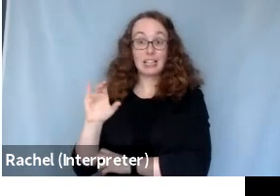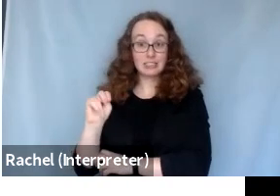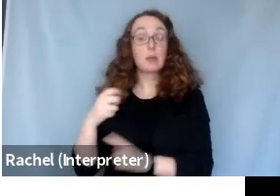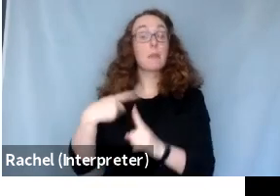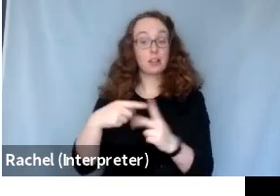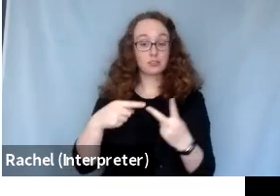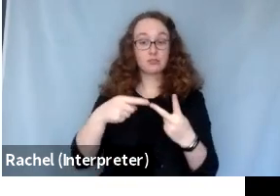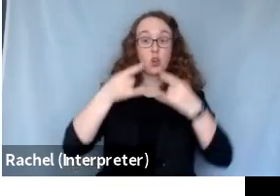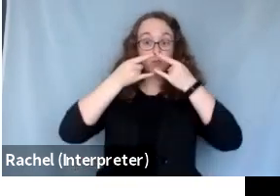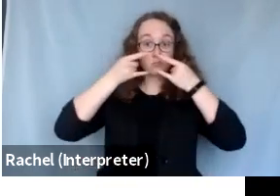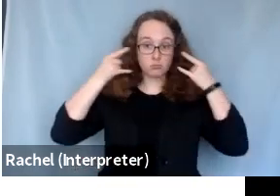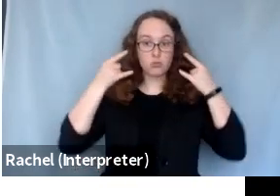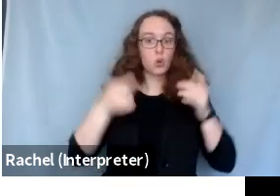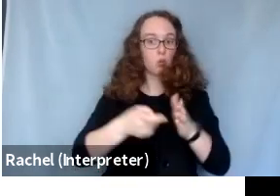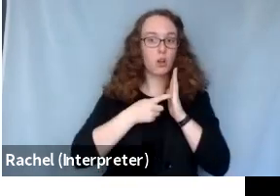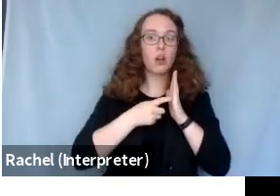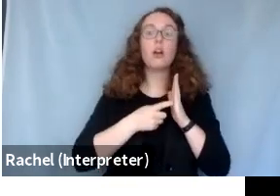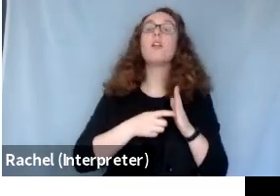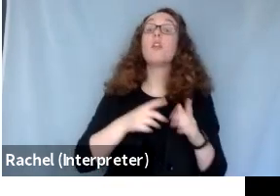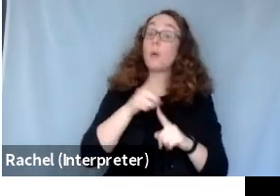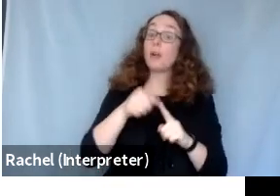markers showing the distance and where to stand and where to